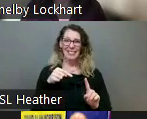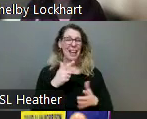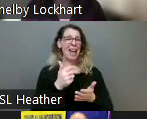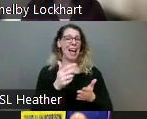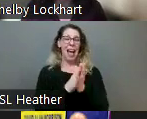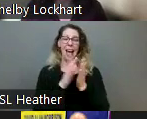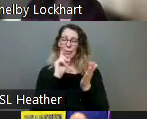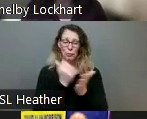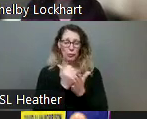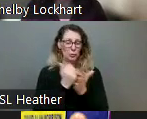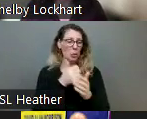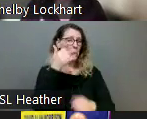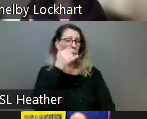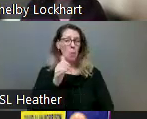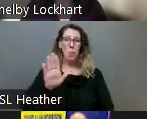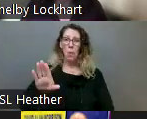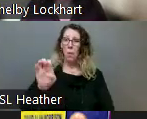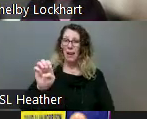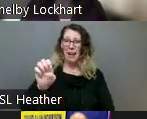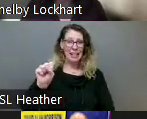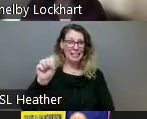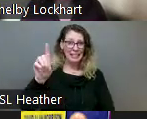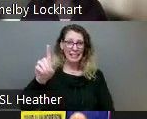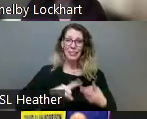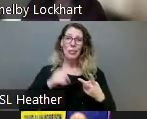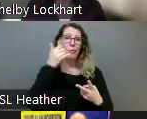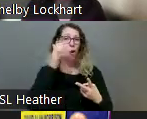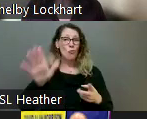call your ESD, call your attendance specialist, call the people in your